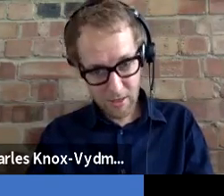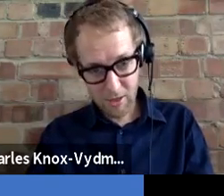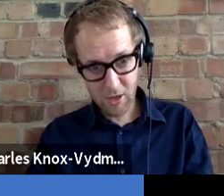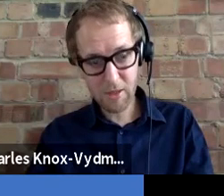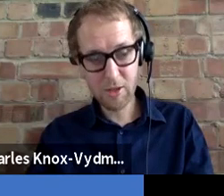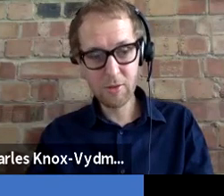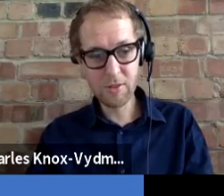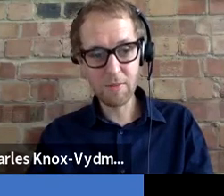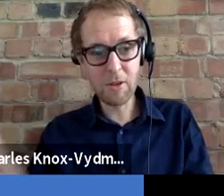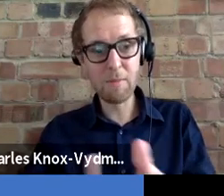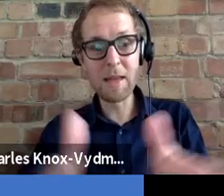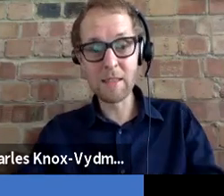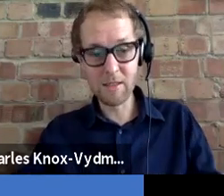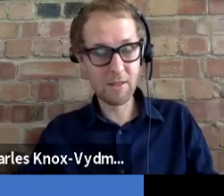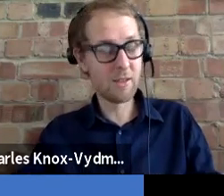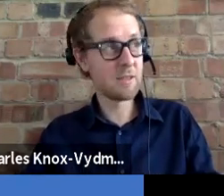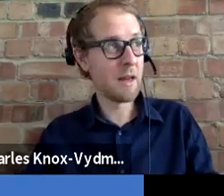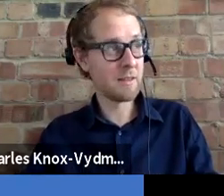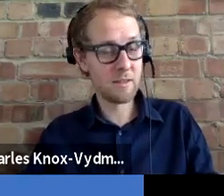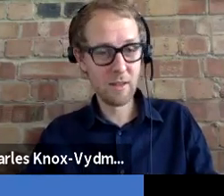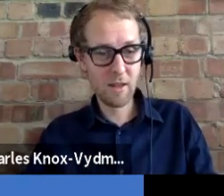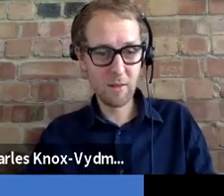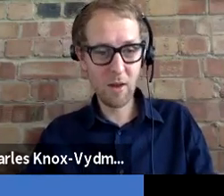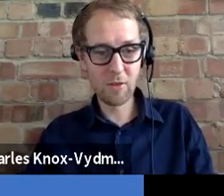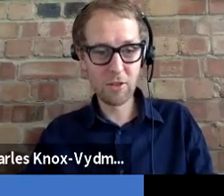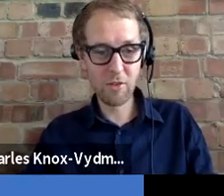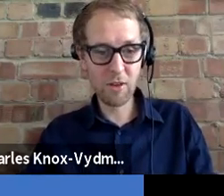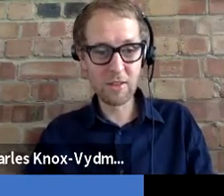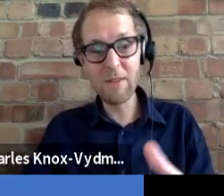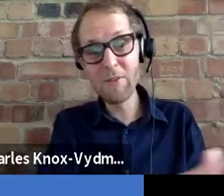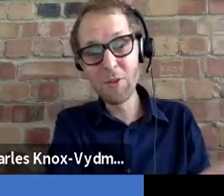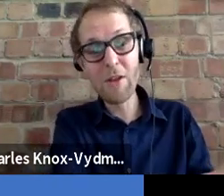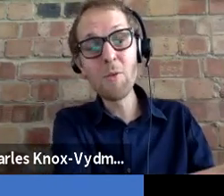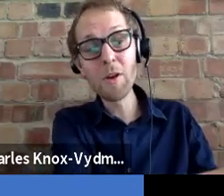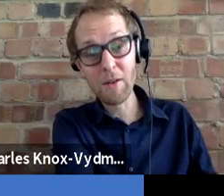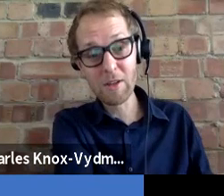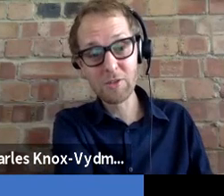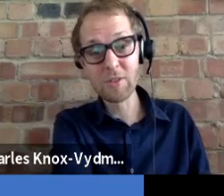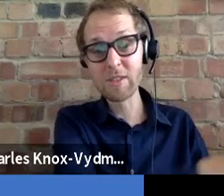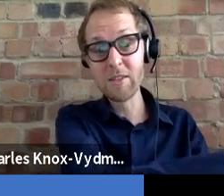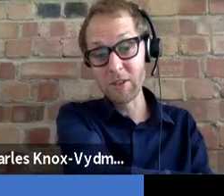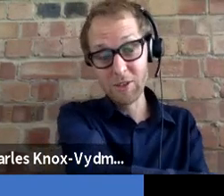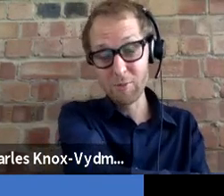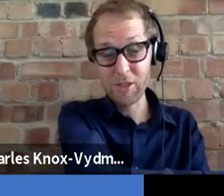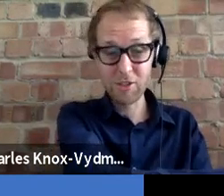that can be used as a basis to expand coverage during crisis, even if not everyone in that registry is receiving social protection